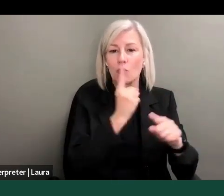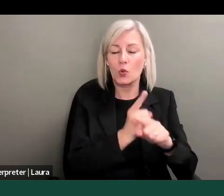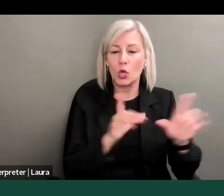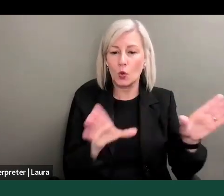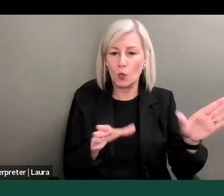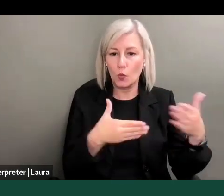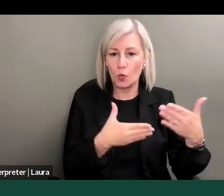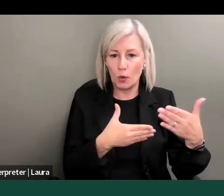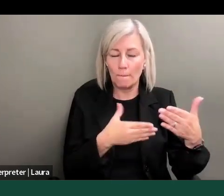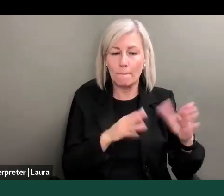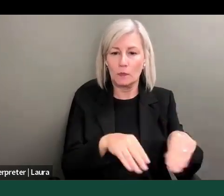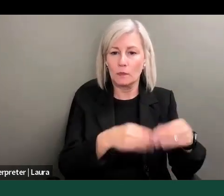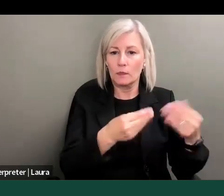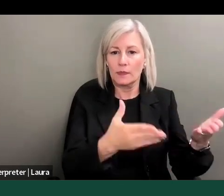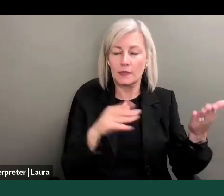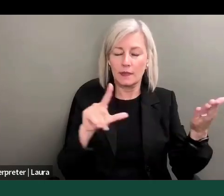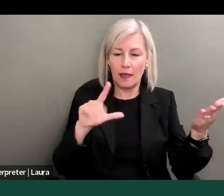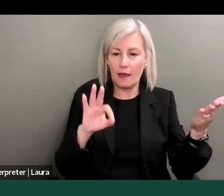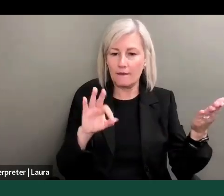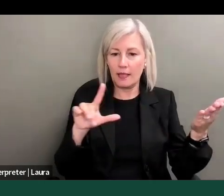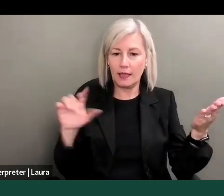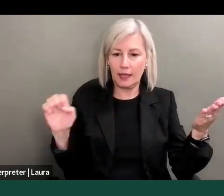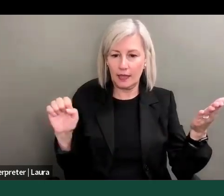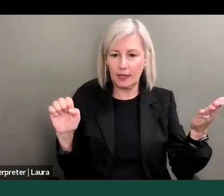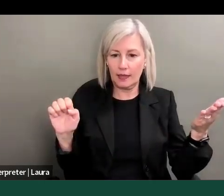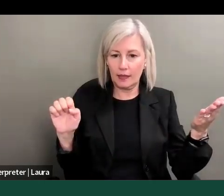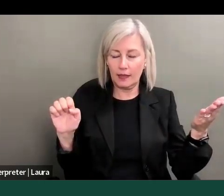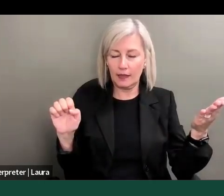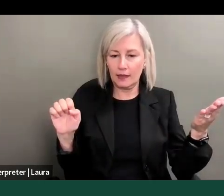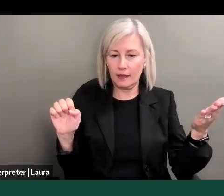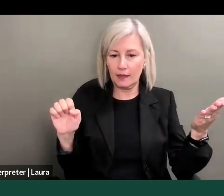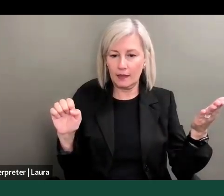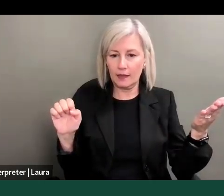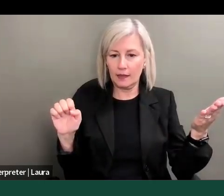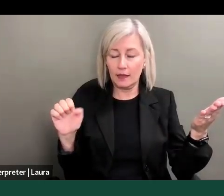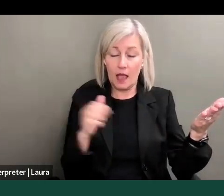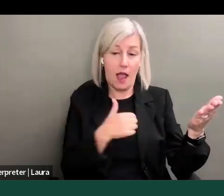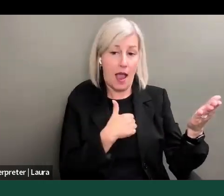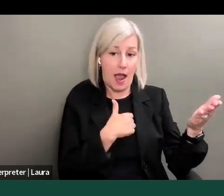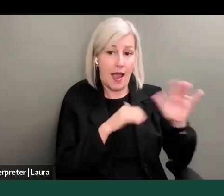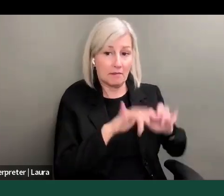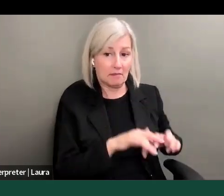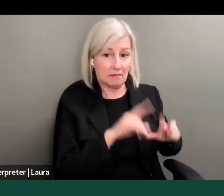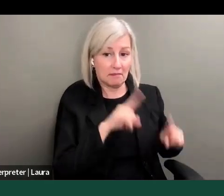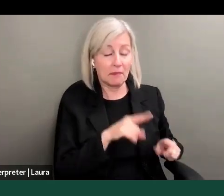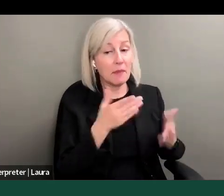to administer the FLE. In the chat I reflected that maybe that's good that